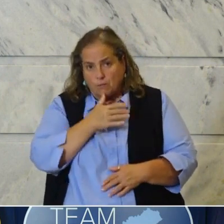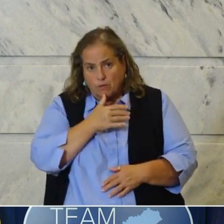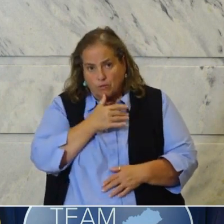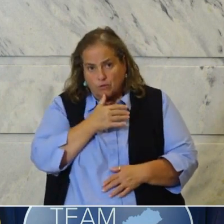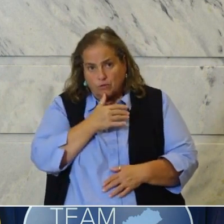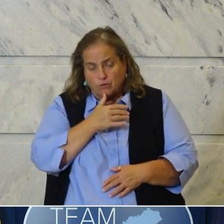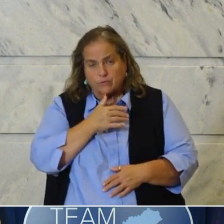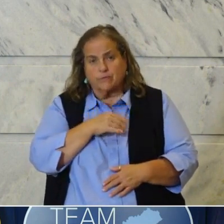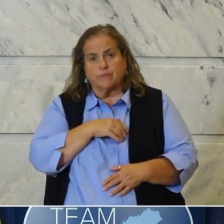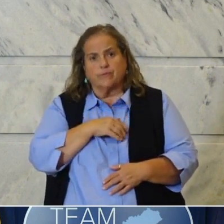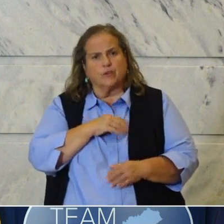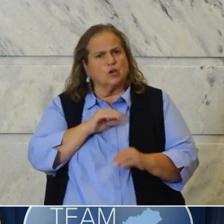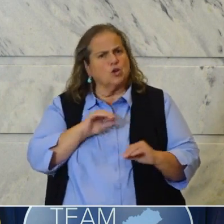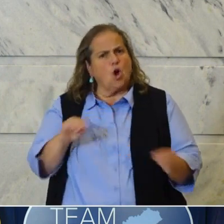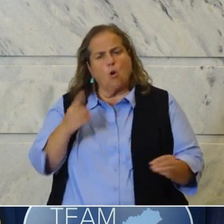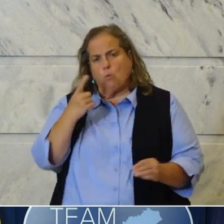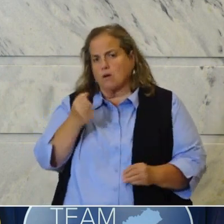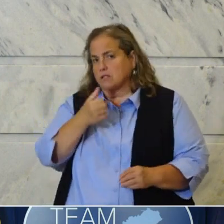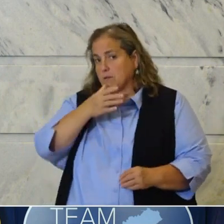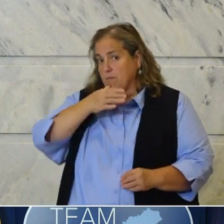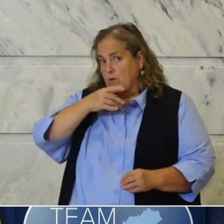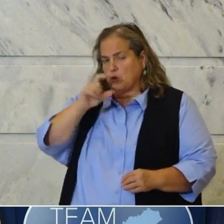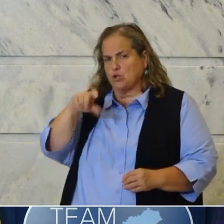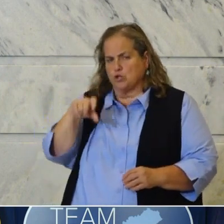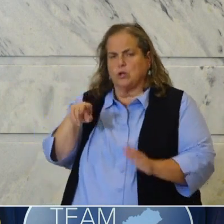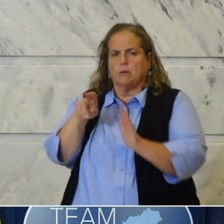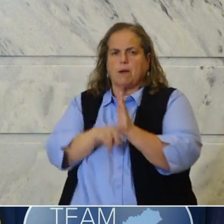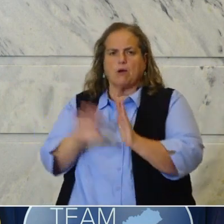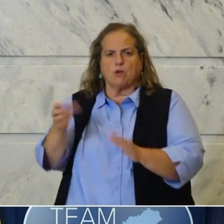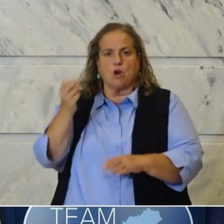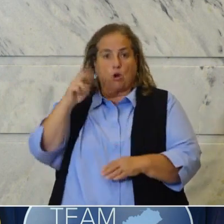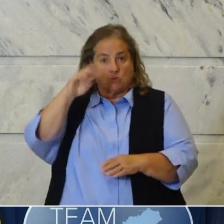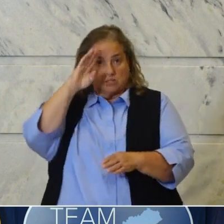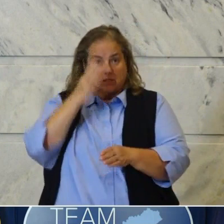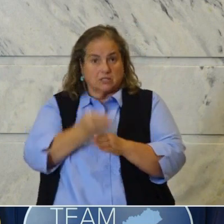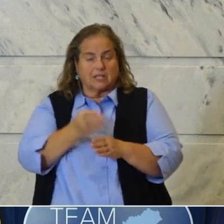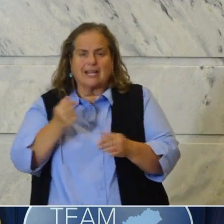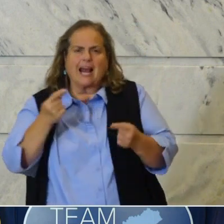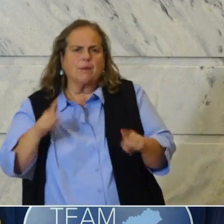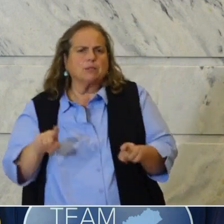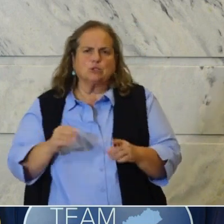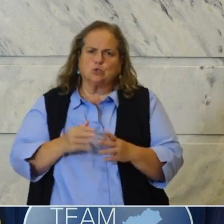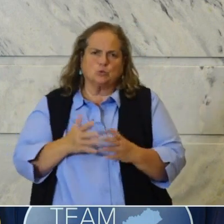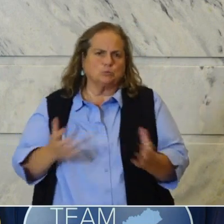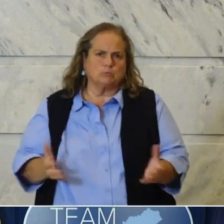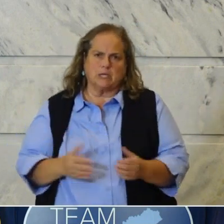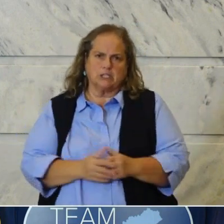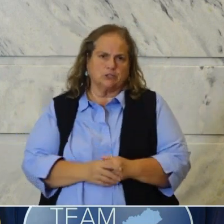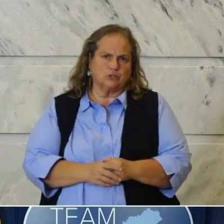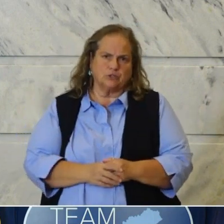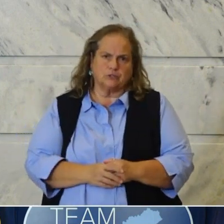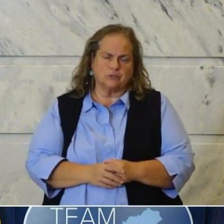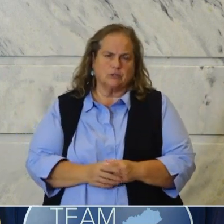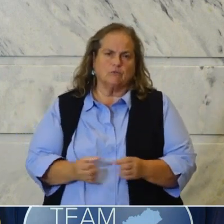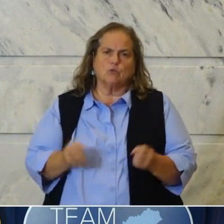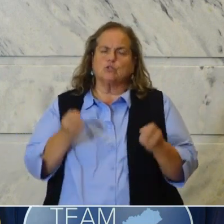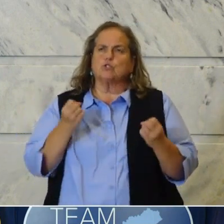Nobody's mom should have to bury their own son. It happens too much in this society for so many different reasons.